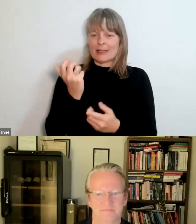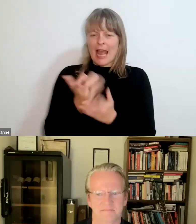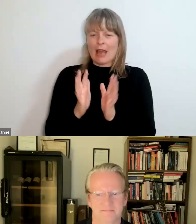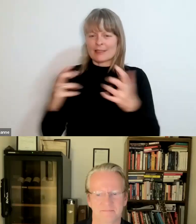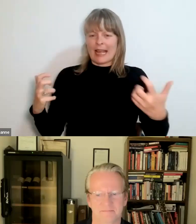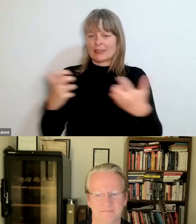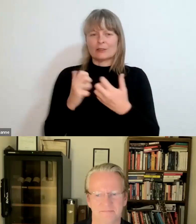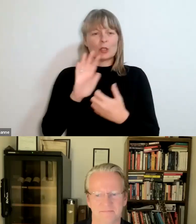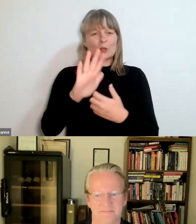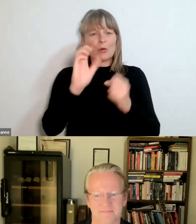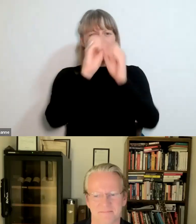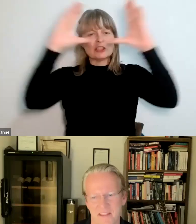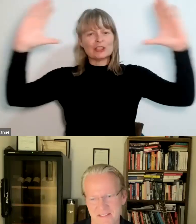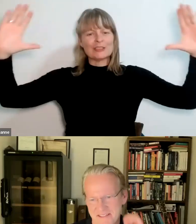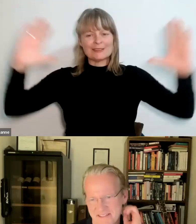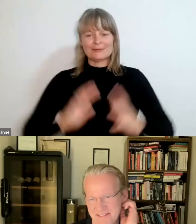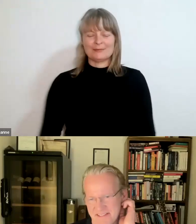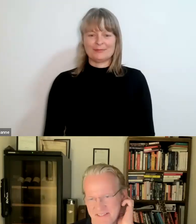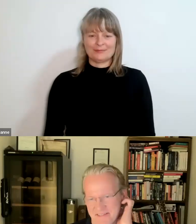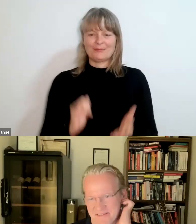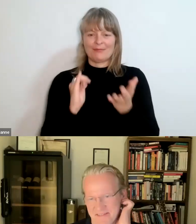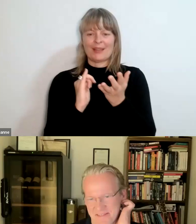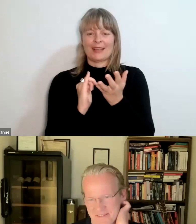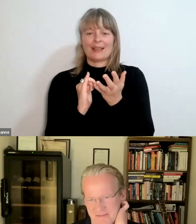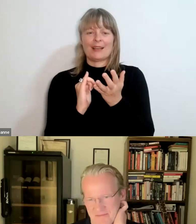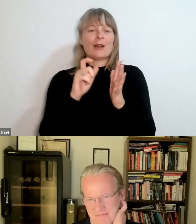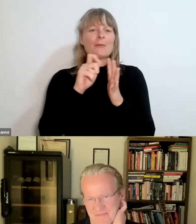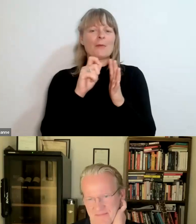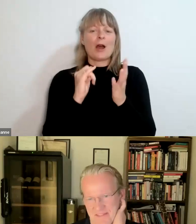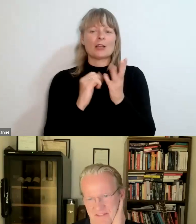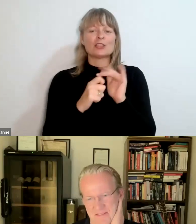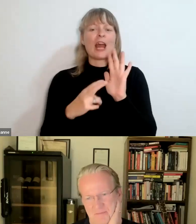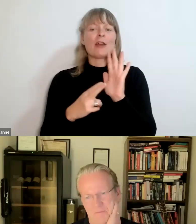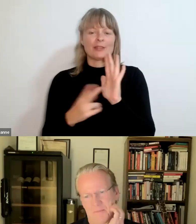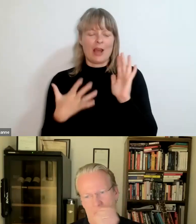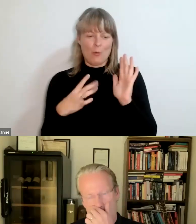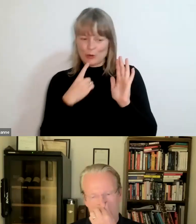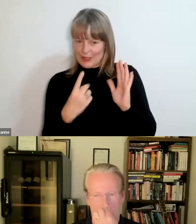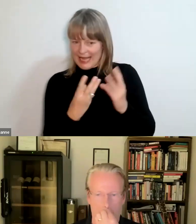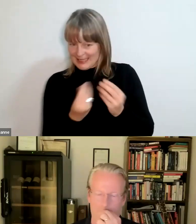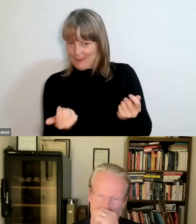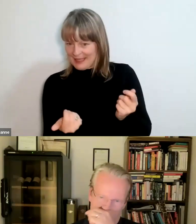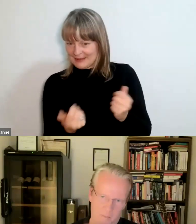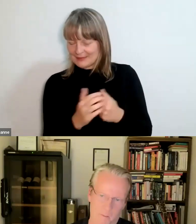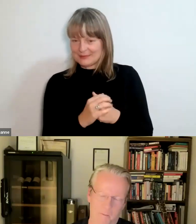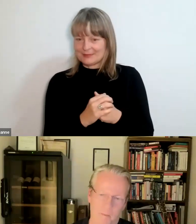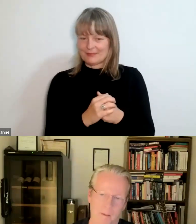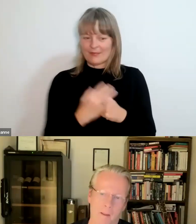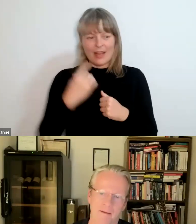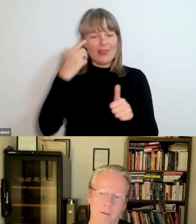term) ratings, as you know . Are they wrong to think that? Is that wrong thinking? And where does academic achievement fit with